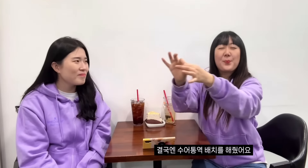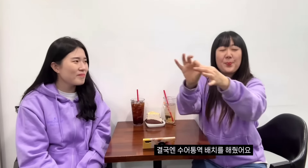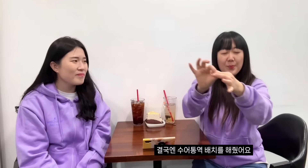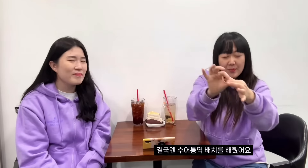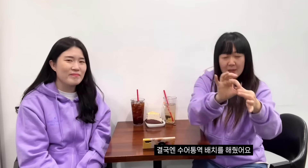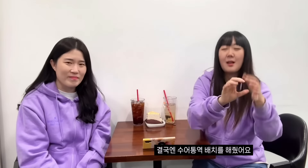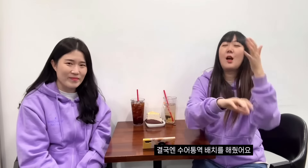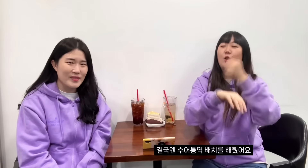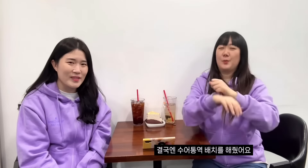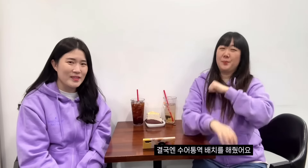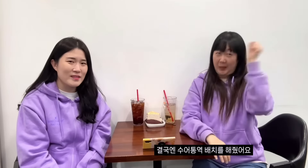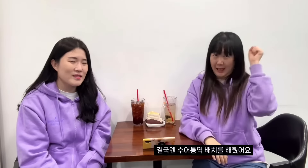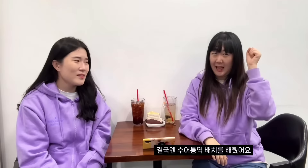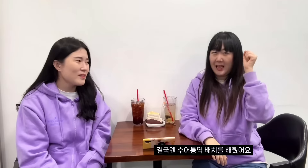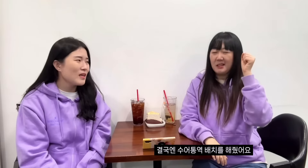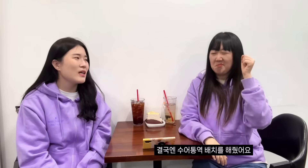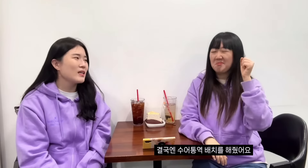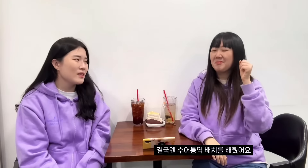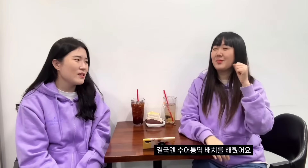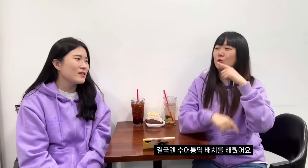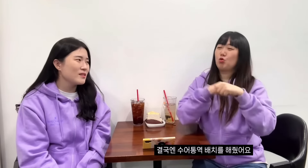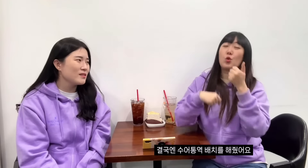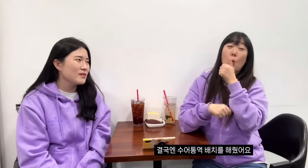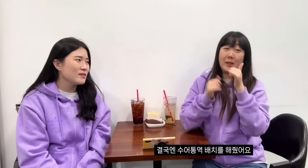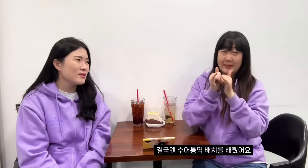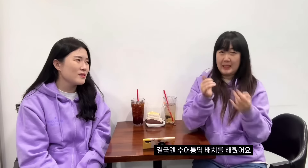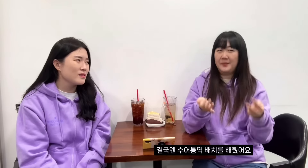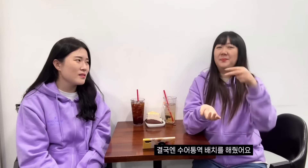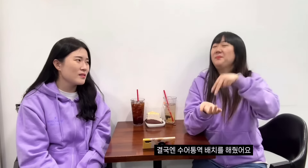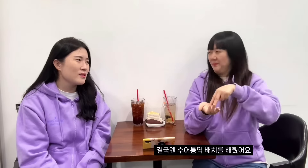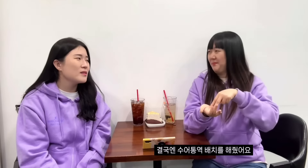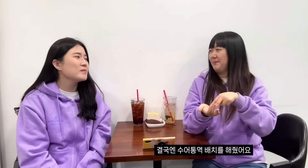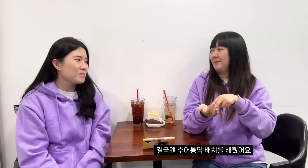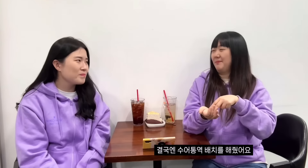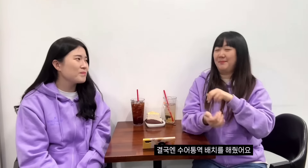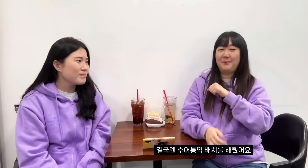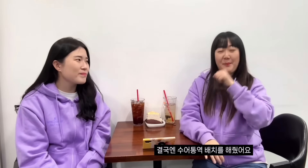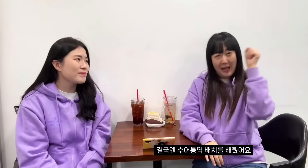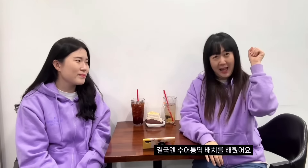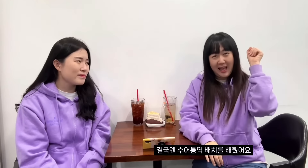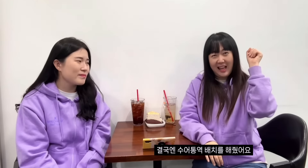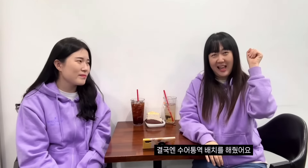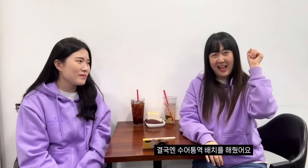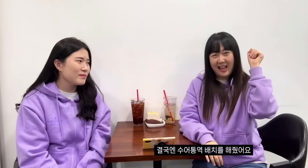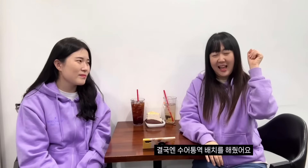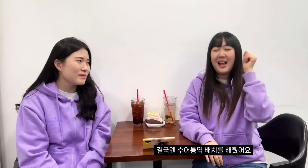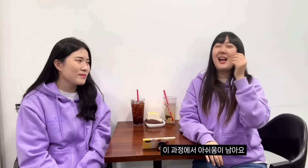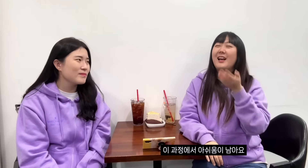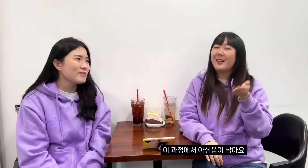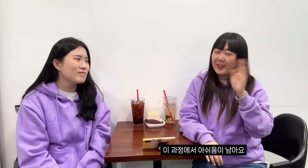and eventually arranged a sign language interpreter.